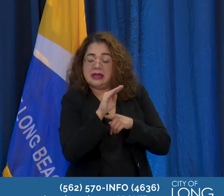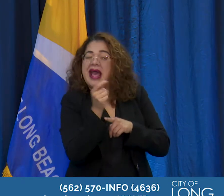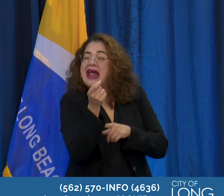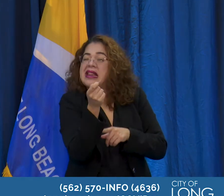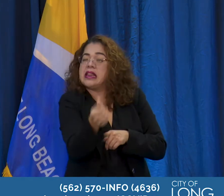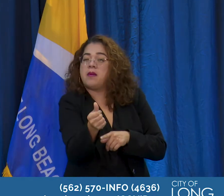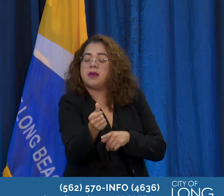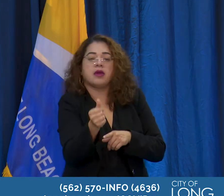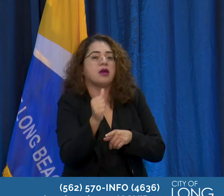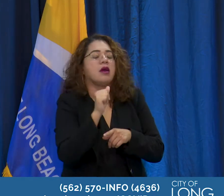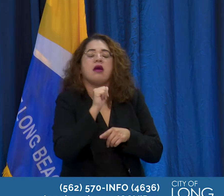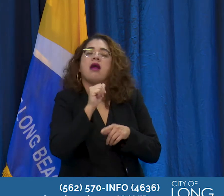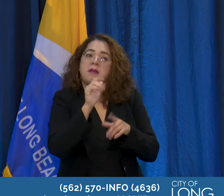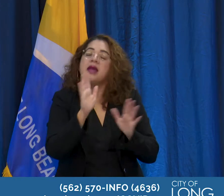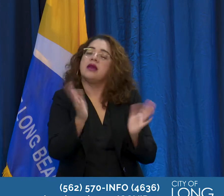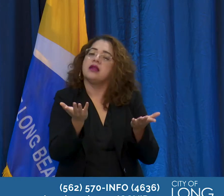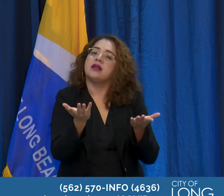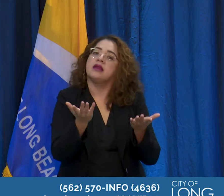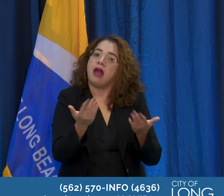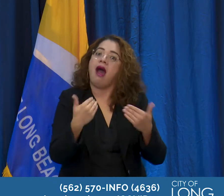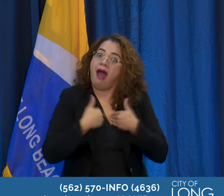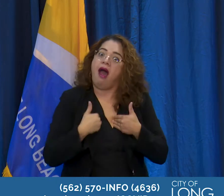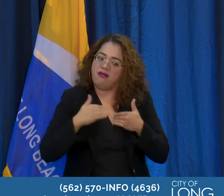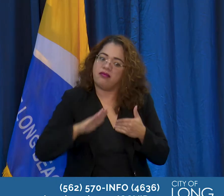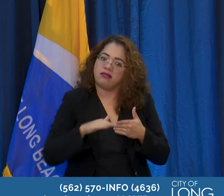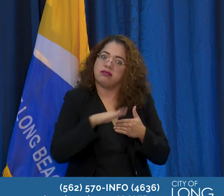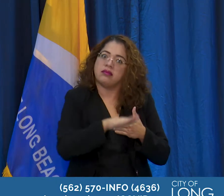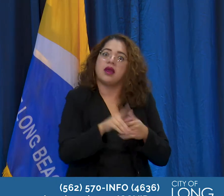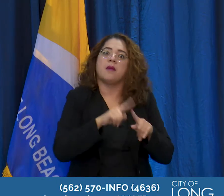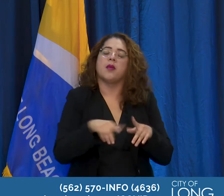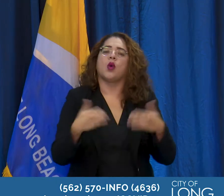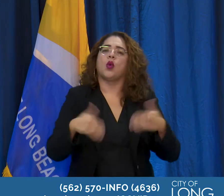not significant enough or sustained enough for us to understand if there really is a